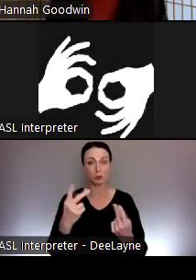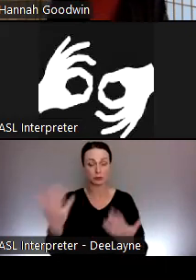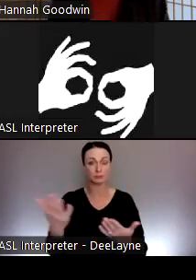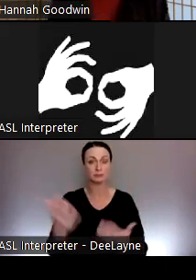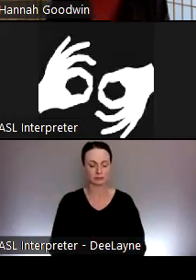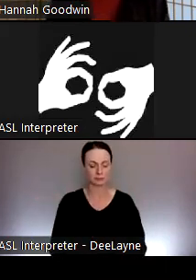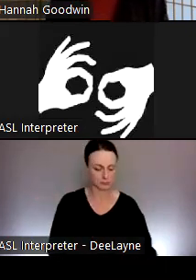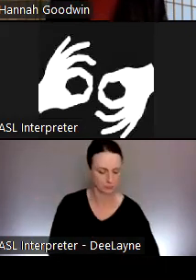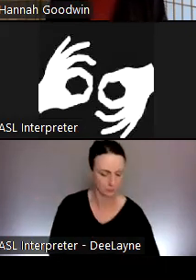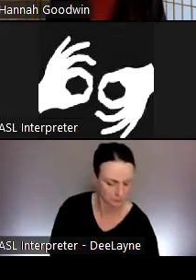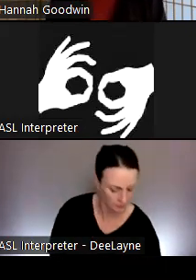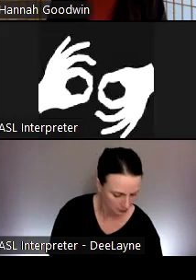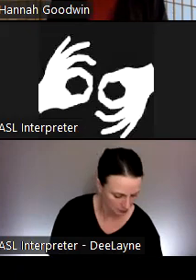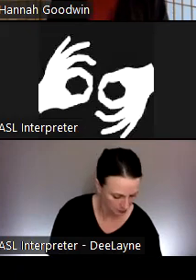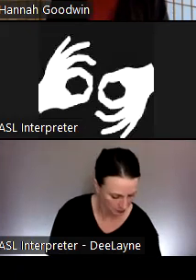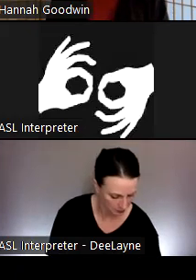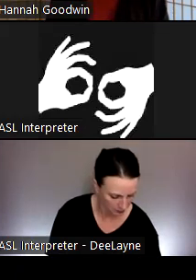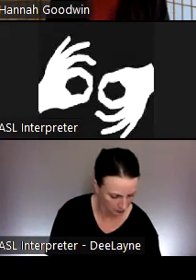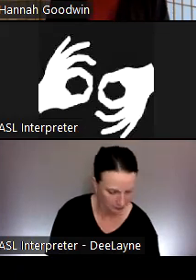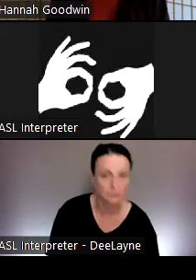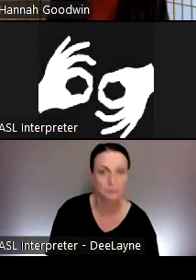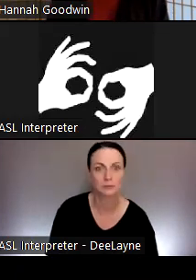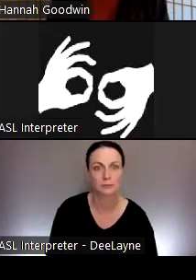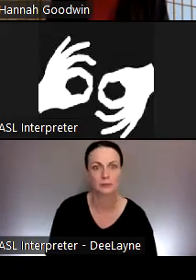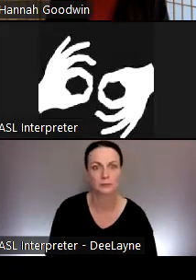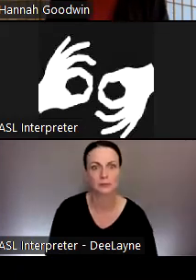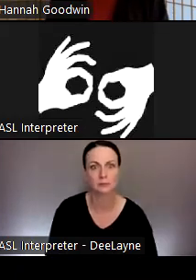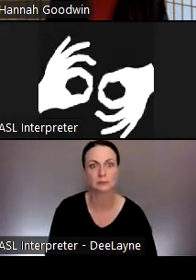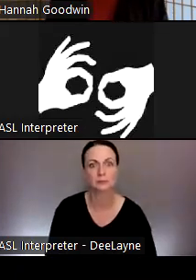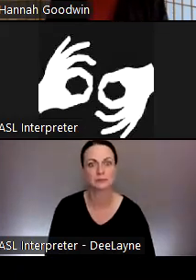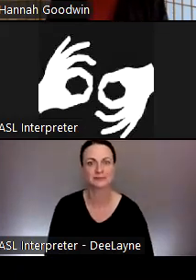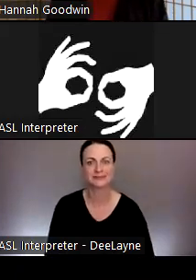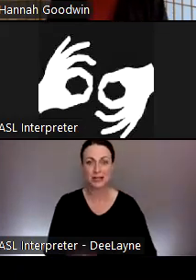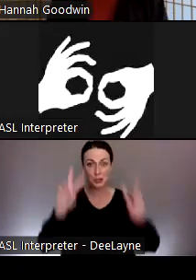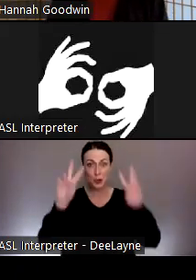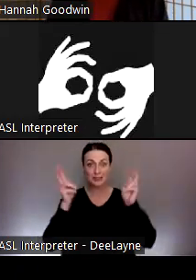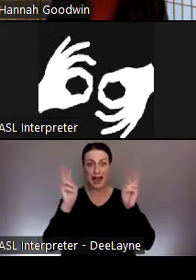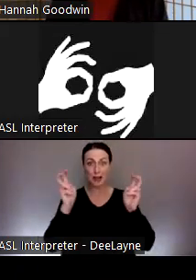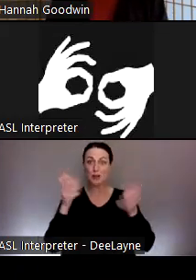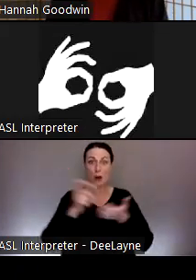So title. If you wanna write something that's catchy, that's fine.